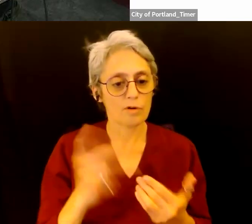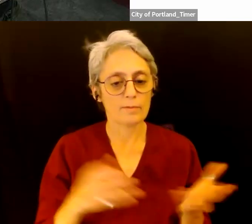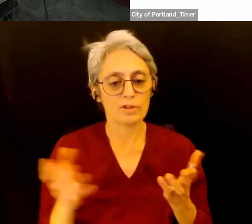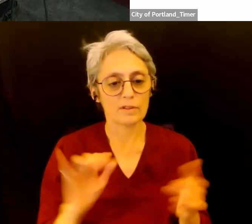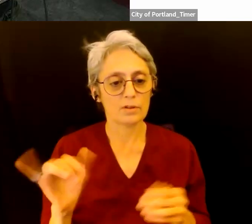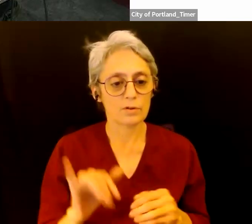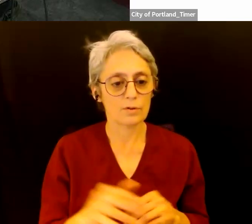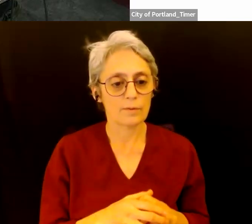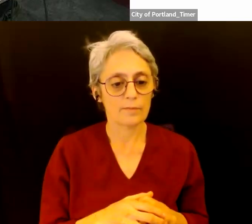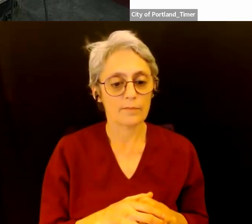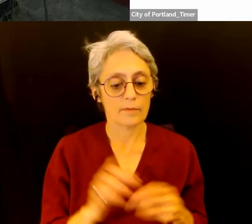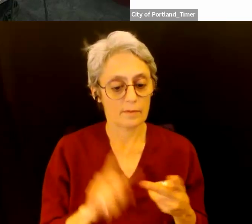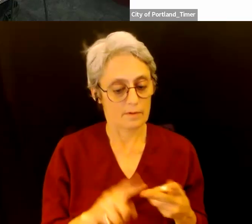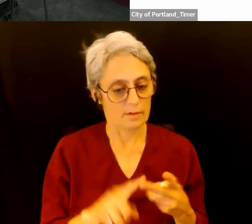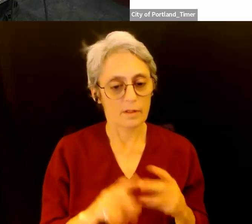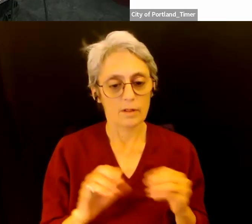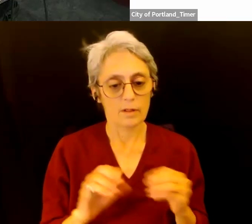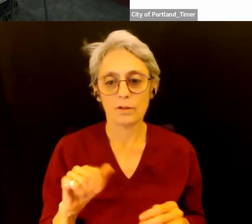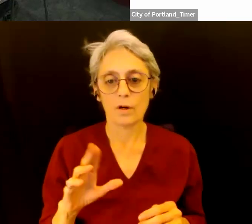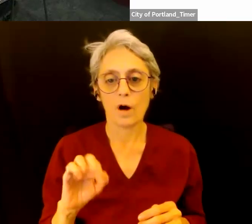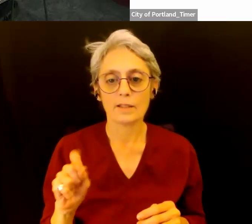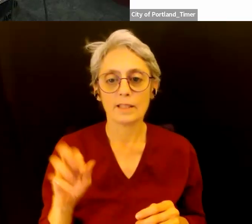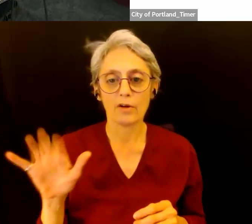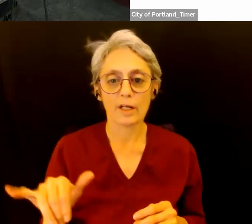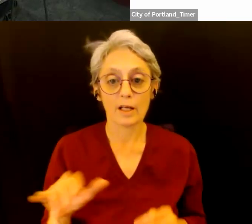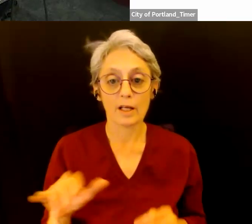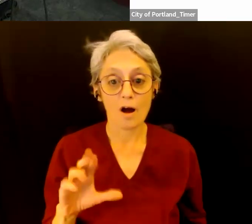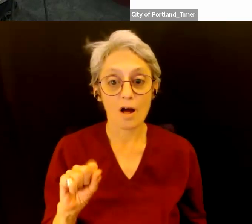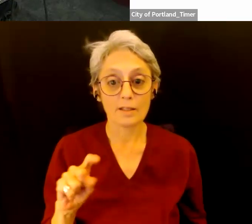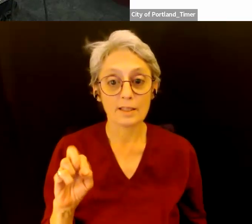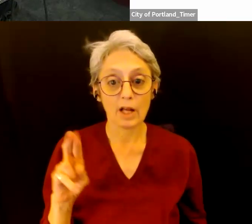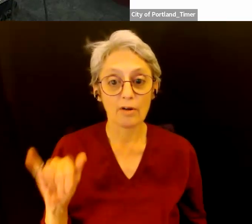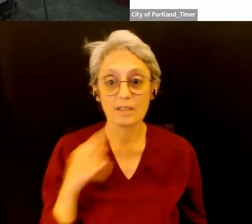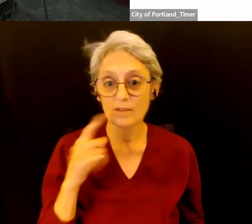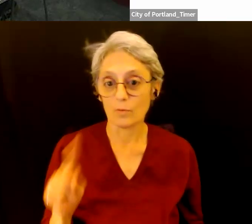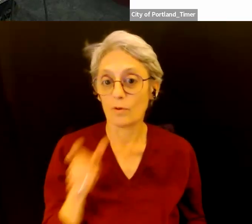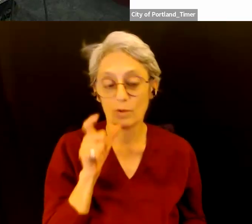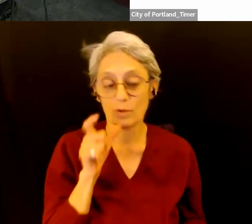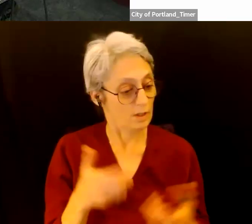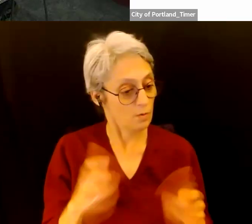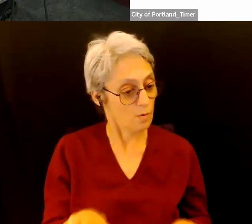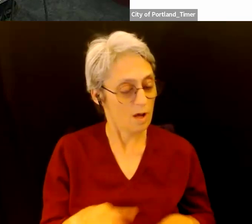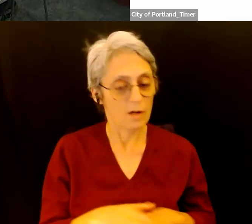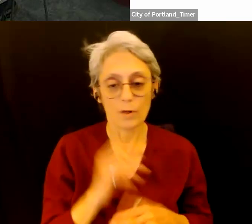Number two, no austerity. Austerity doesn't work. We don't need it. We don't want it. It's not going to help our communities.